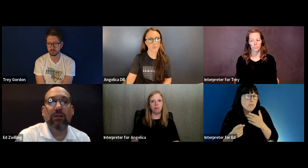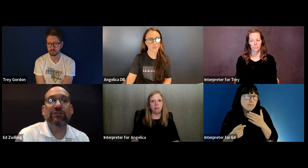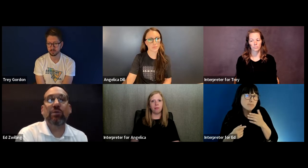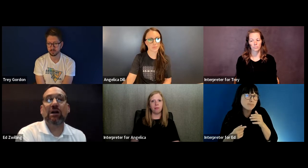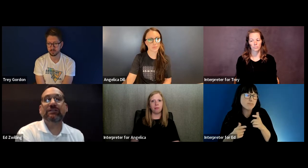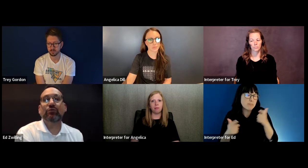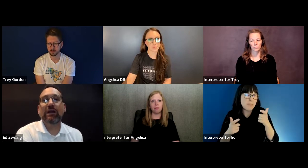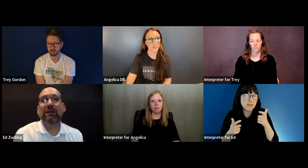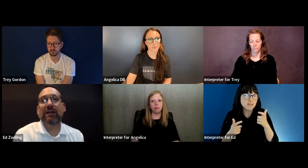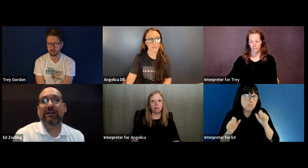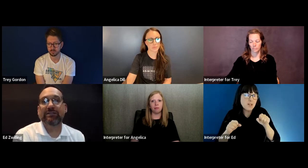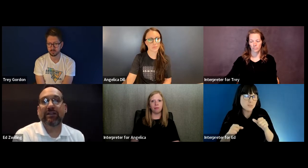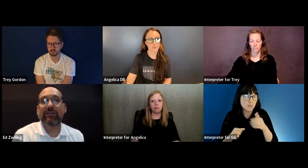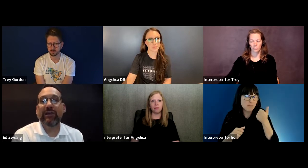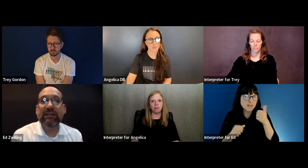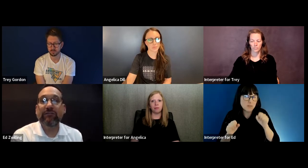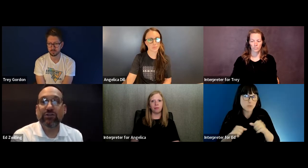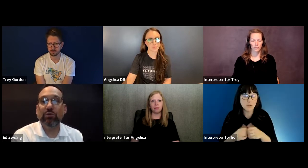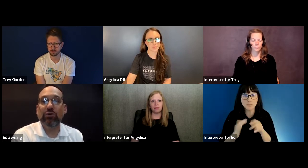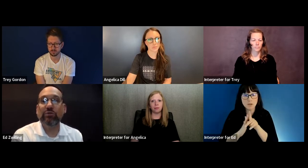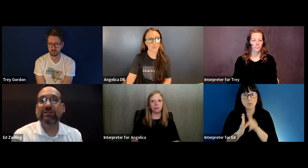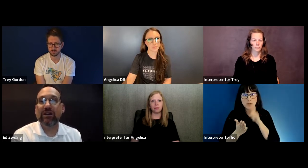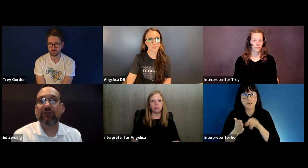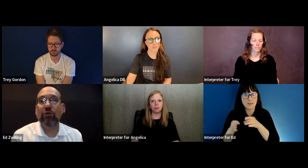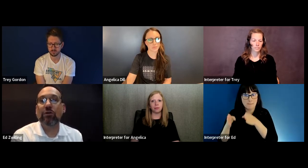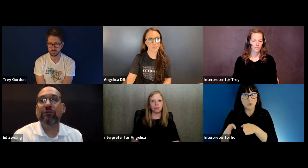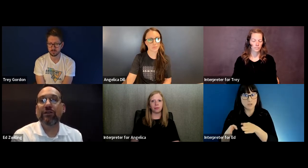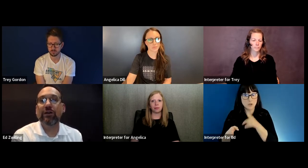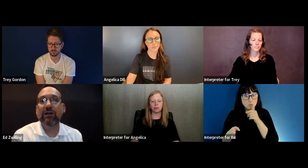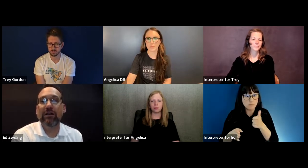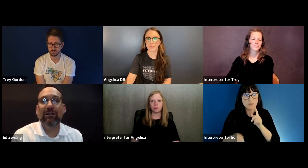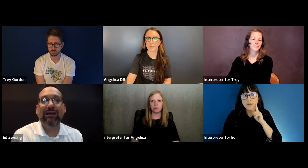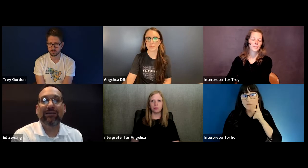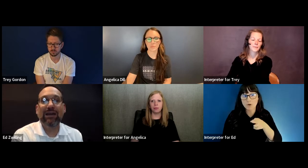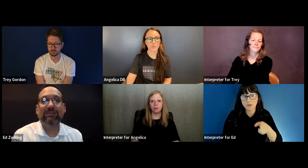this policy recognizes that the individual who is deaf or hard of hearing likely has